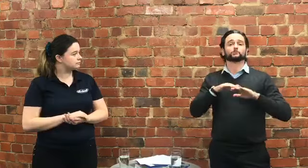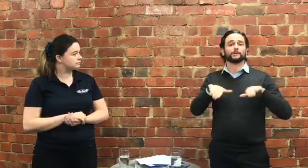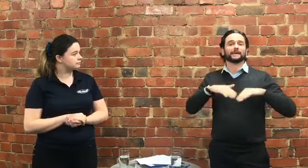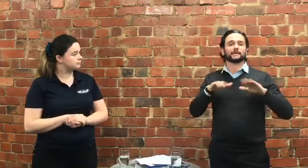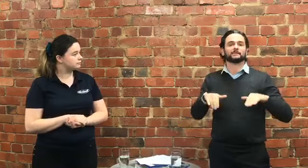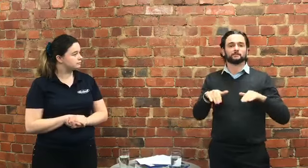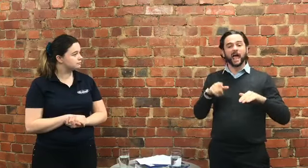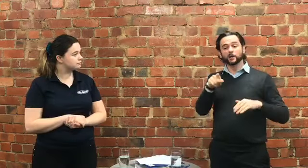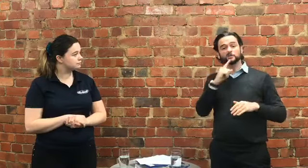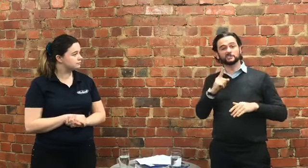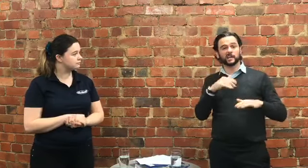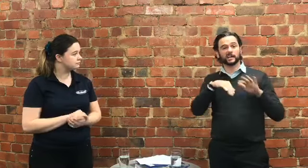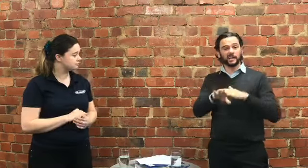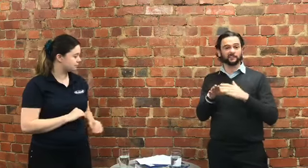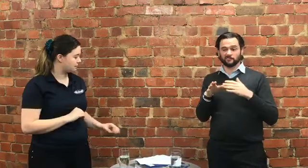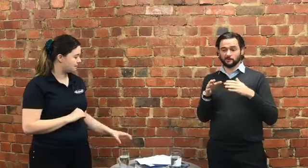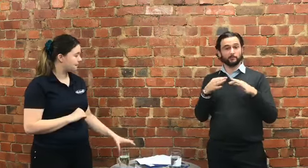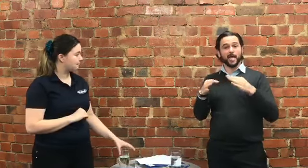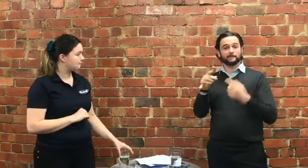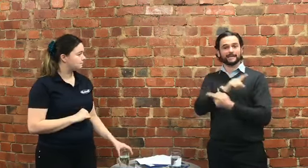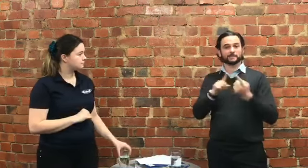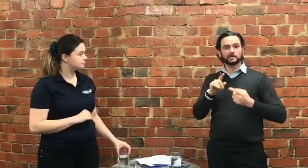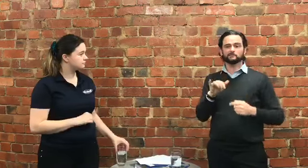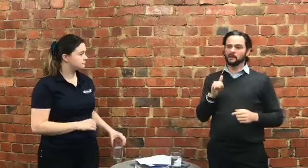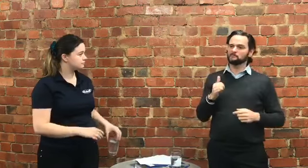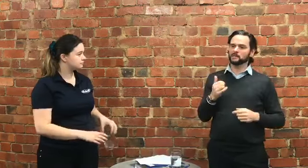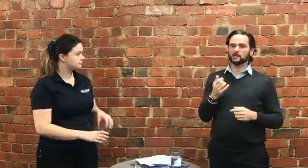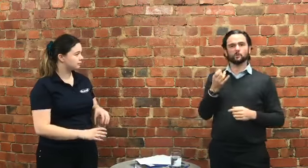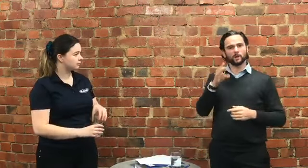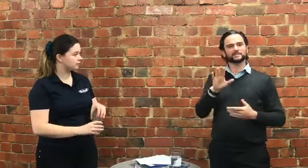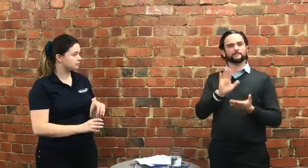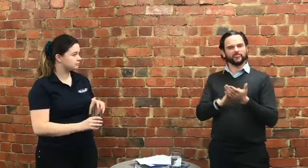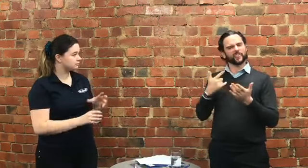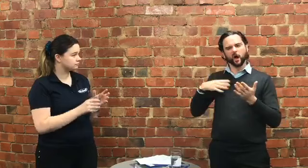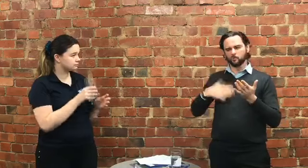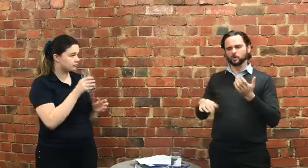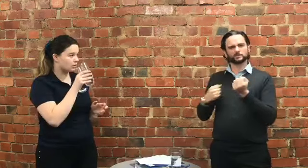So, you might have said in the planning meeting